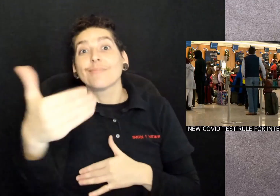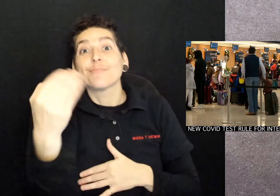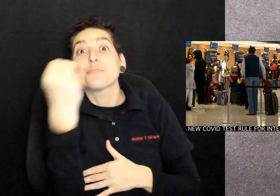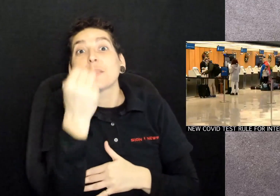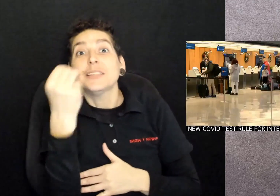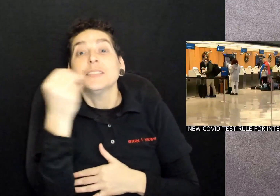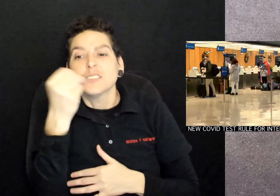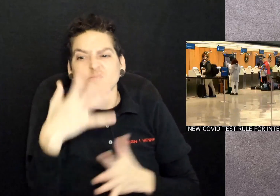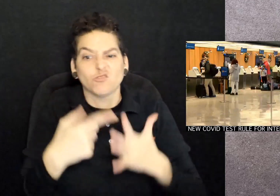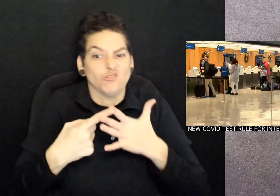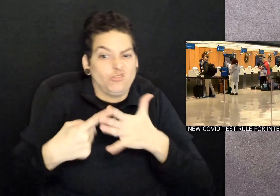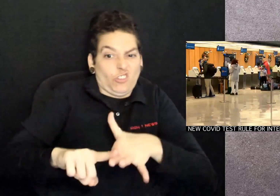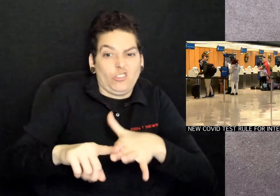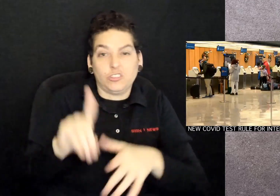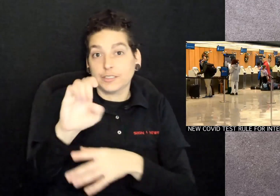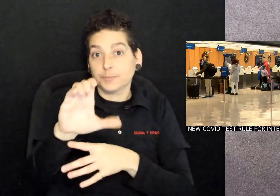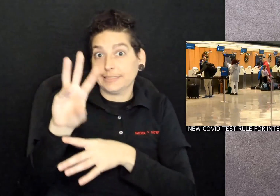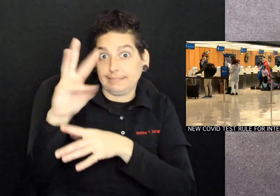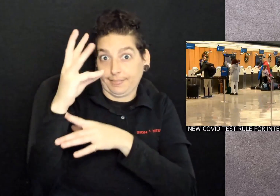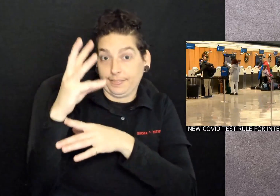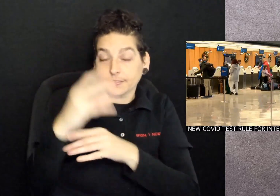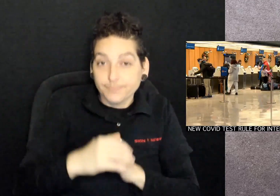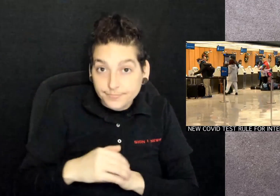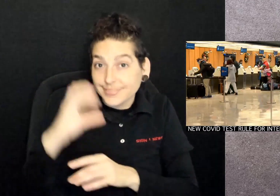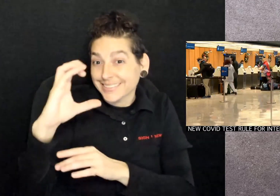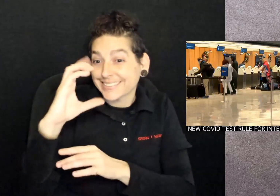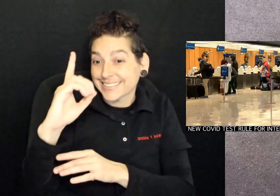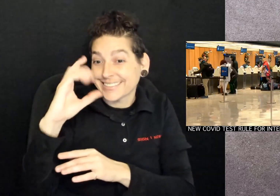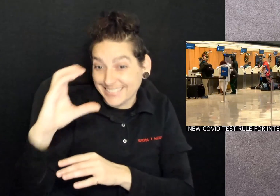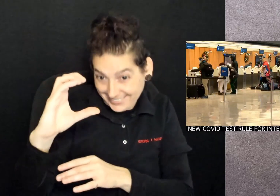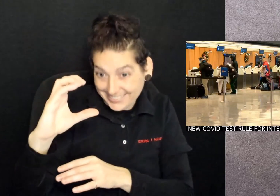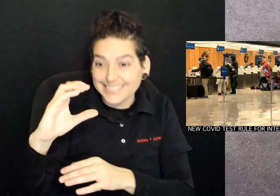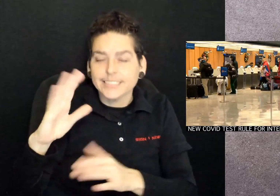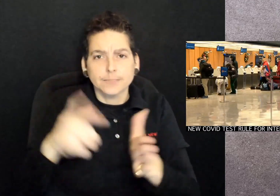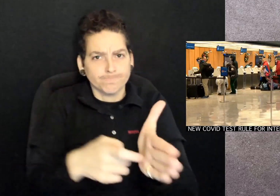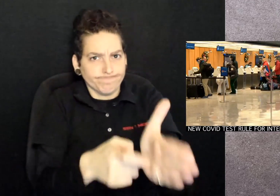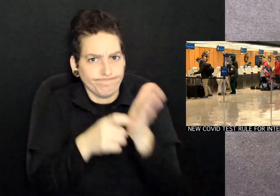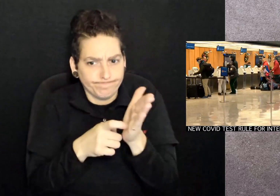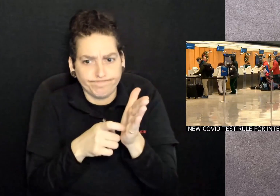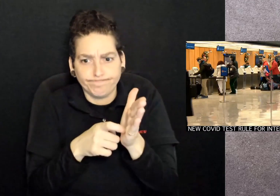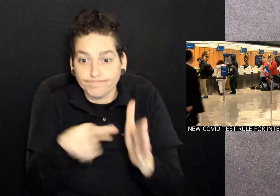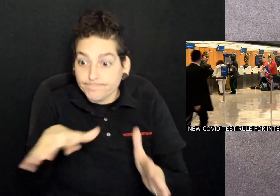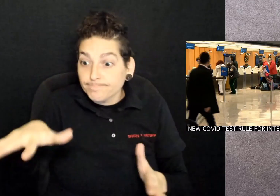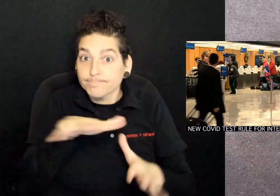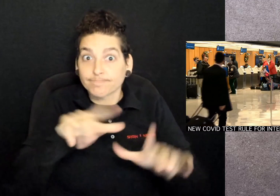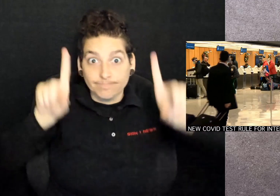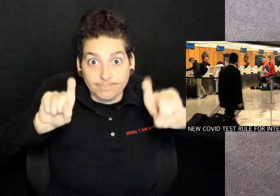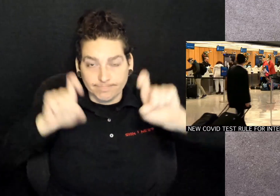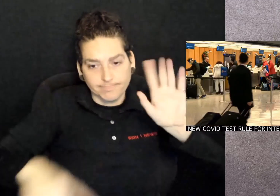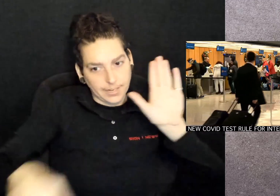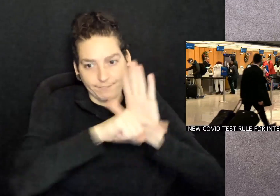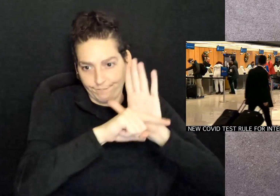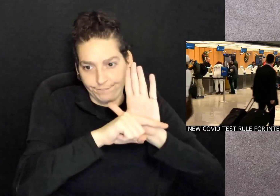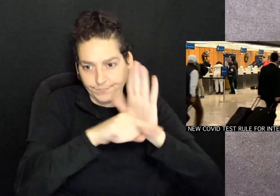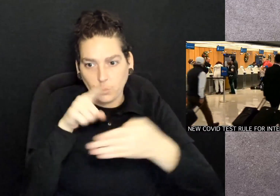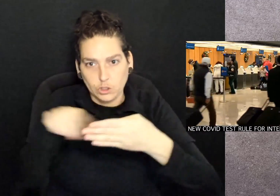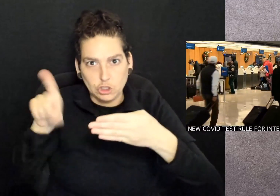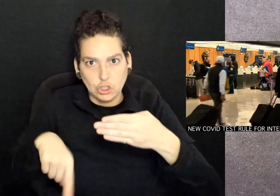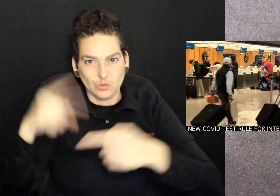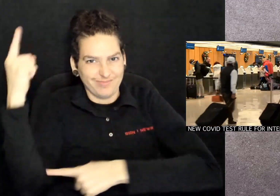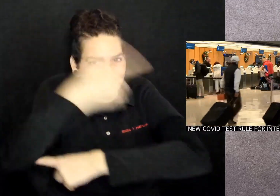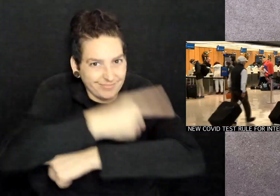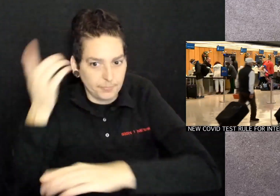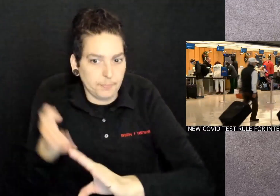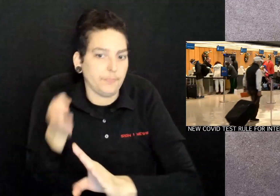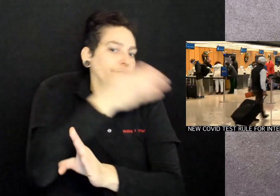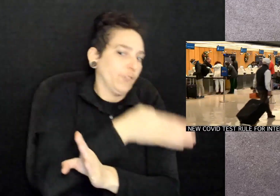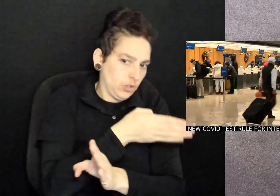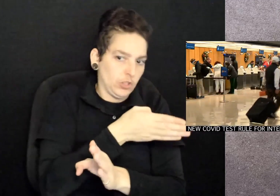starting next Monday, December 6 the CDC will require a negative test result one day before